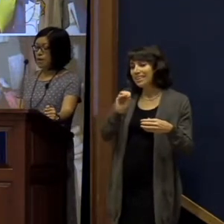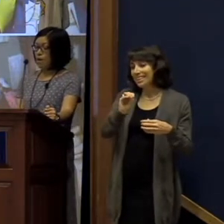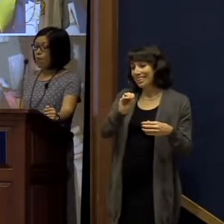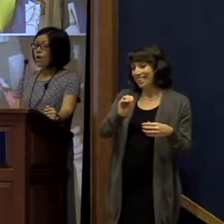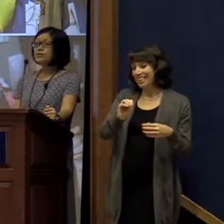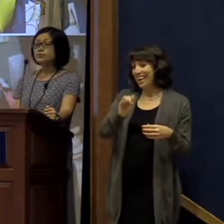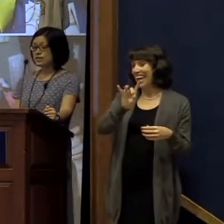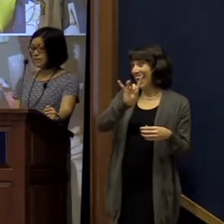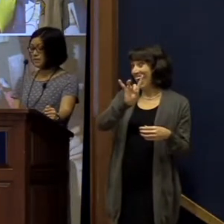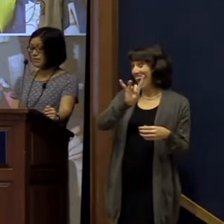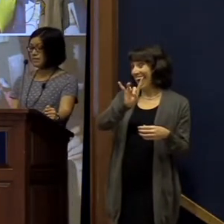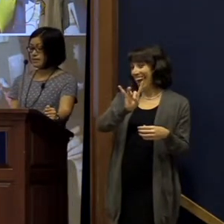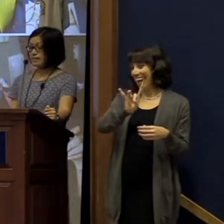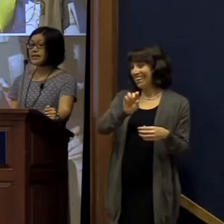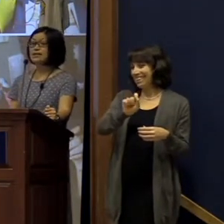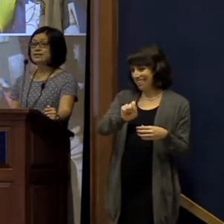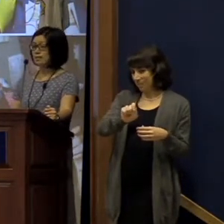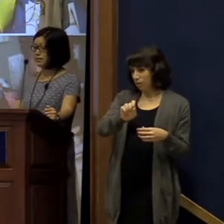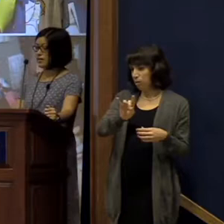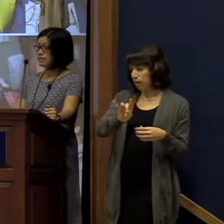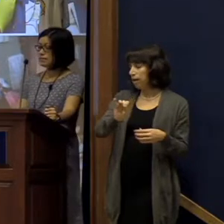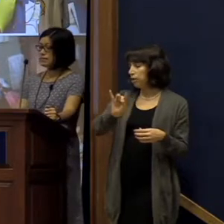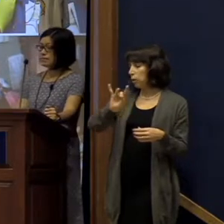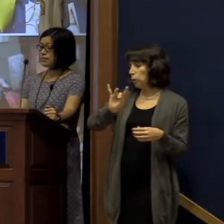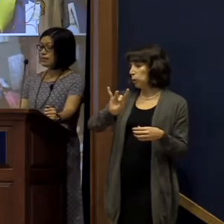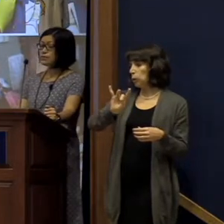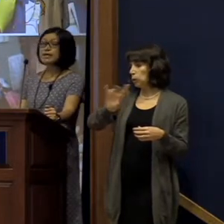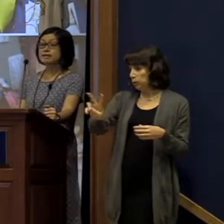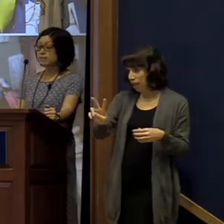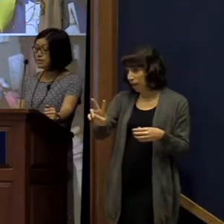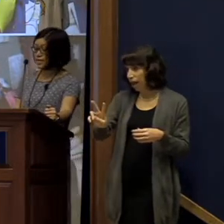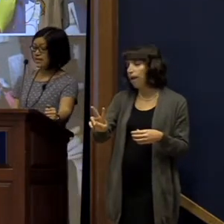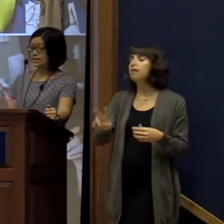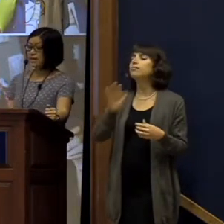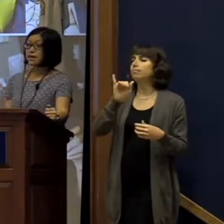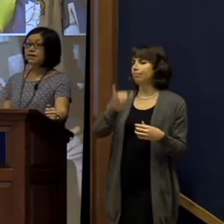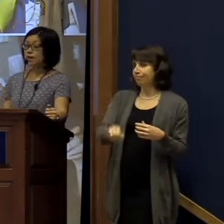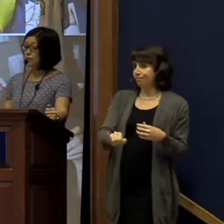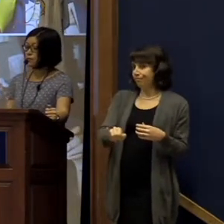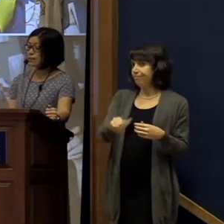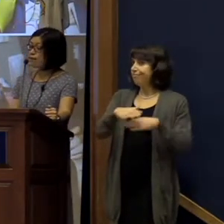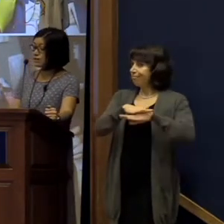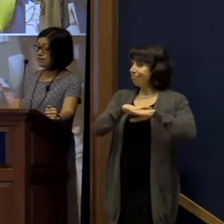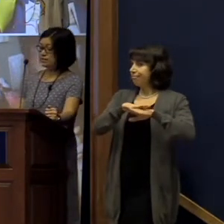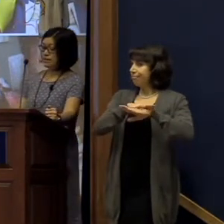What do these numbers tell us about STEM? What do they communicate about who belongs in STEM?